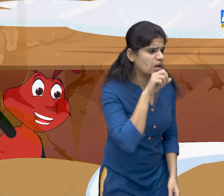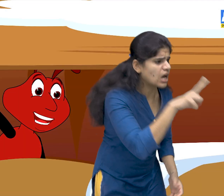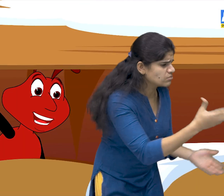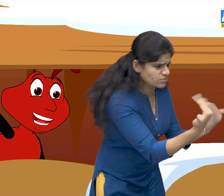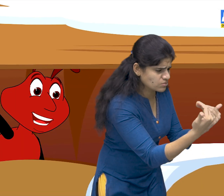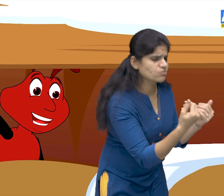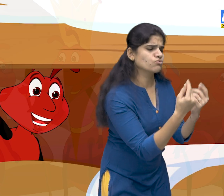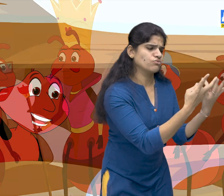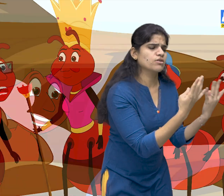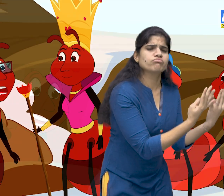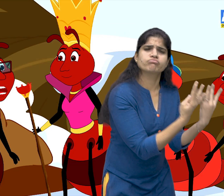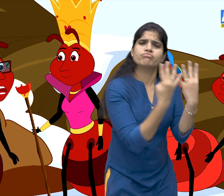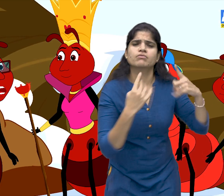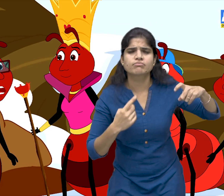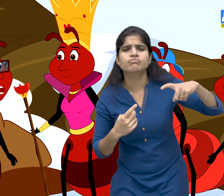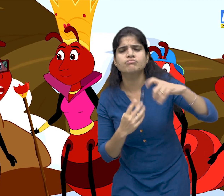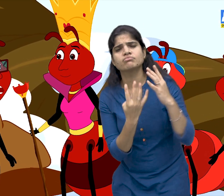She immediately called the other ants and